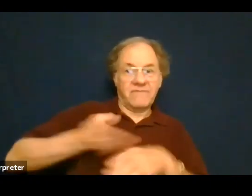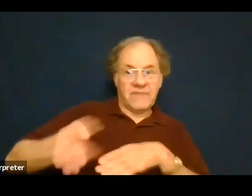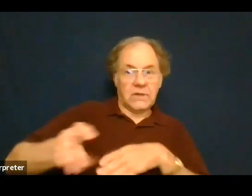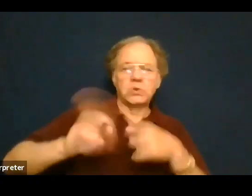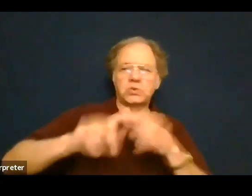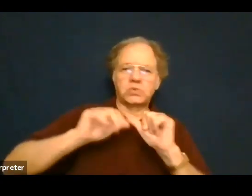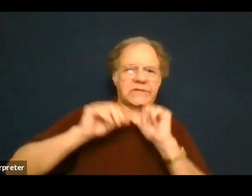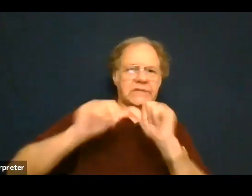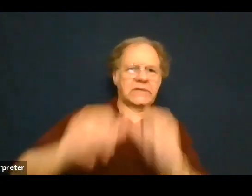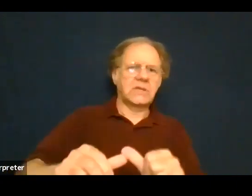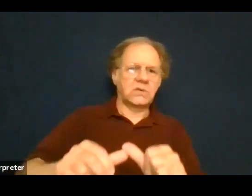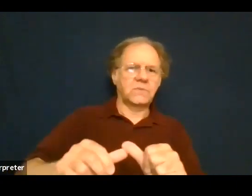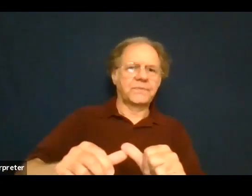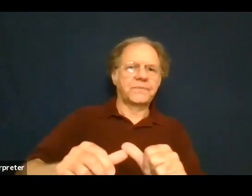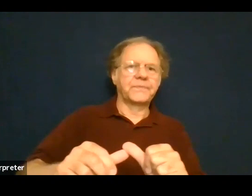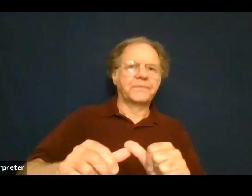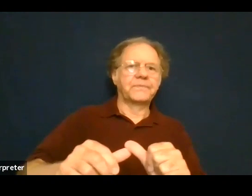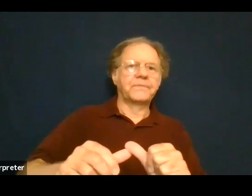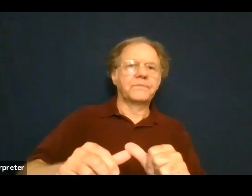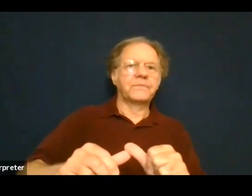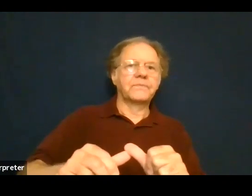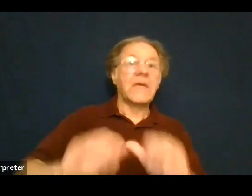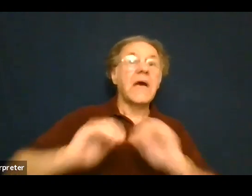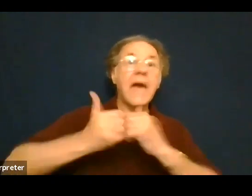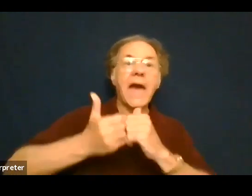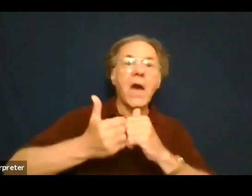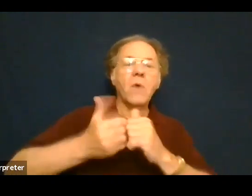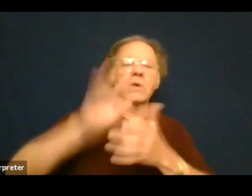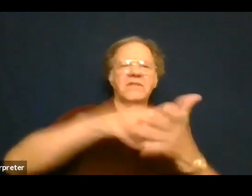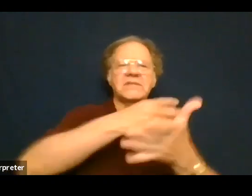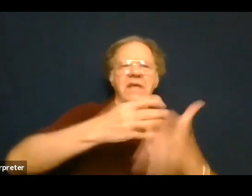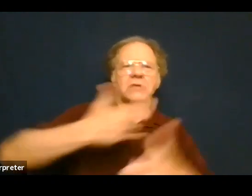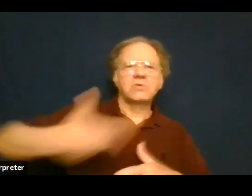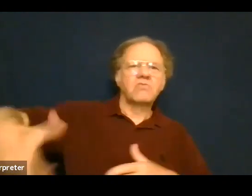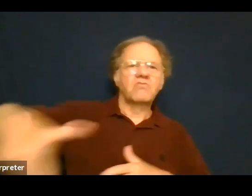on rotating schedules of individuals